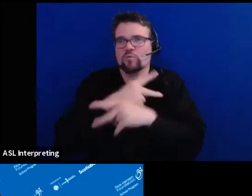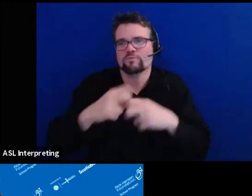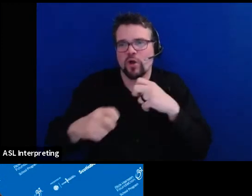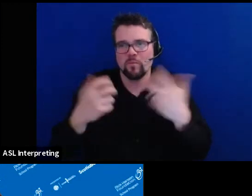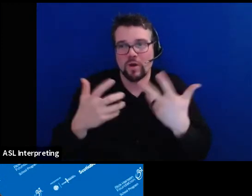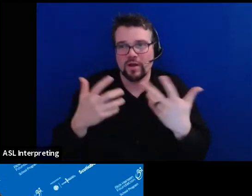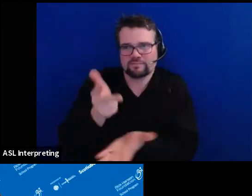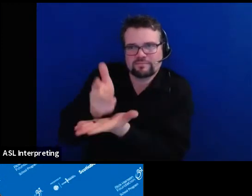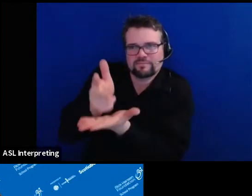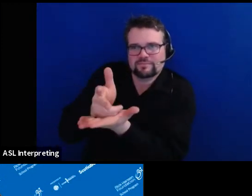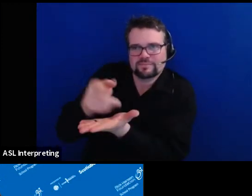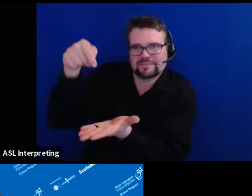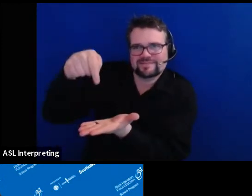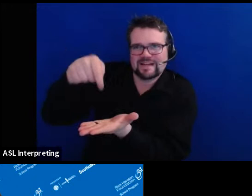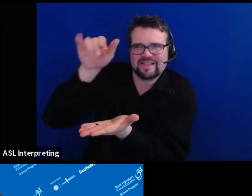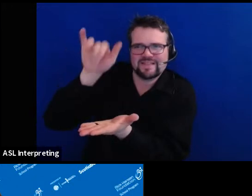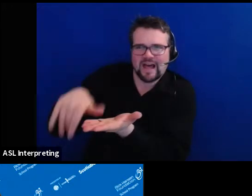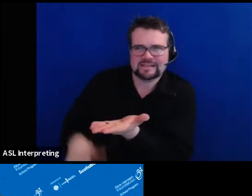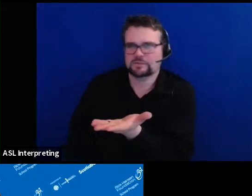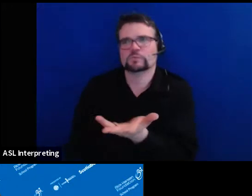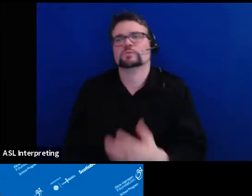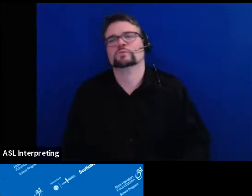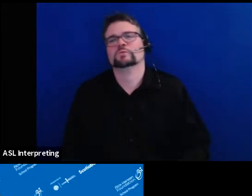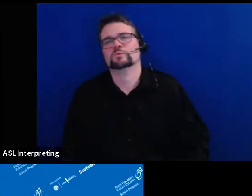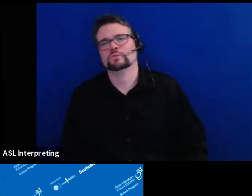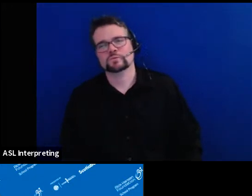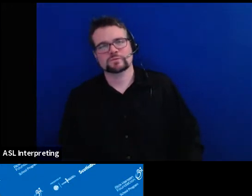BECAUSE -- AND ALSO BREAKING DOWN.